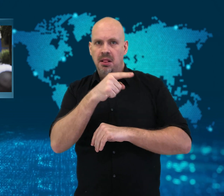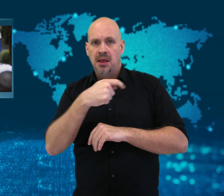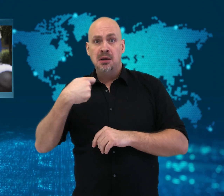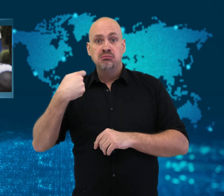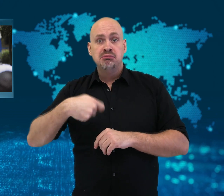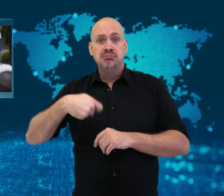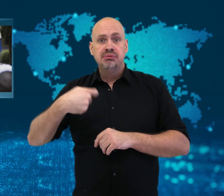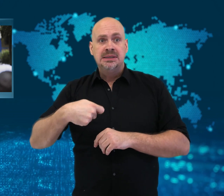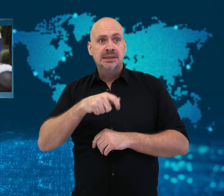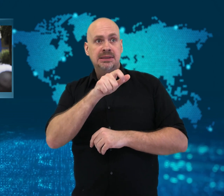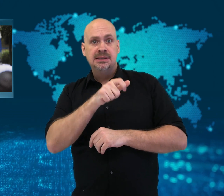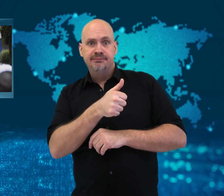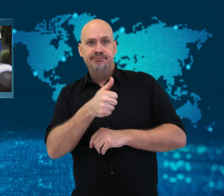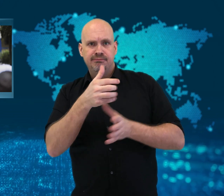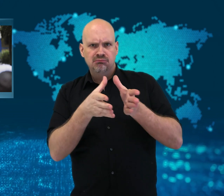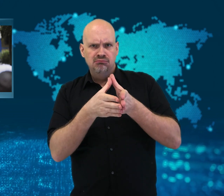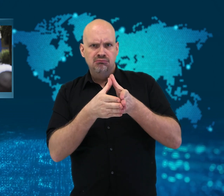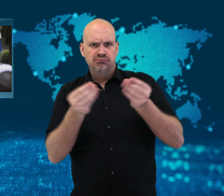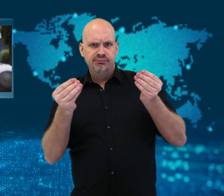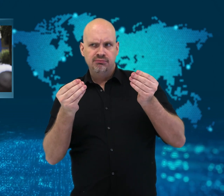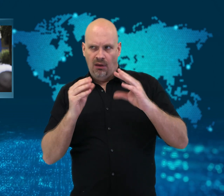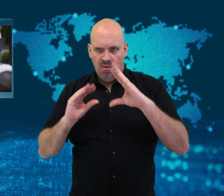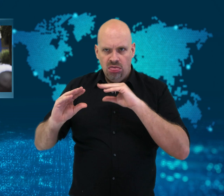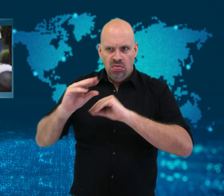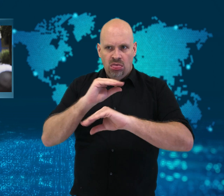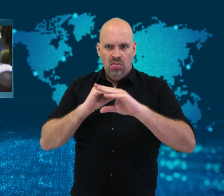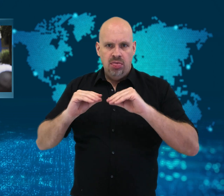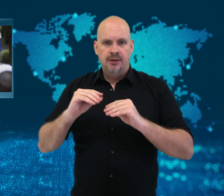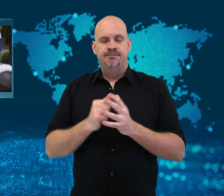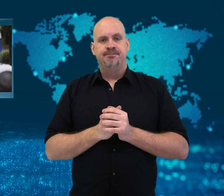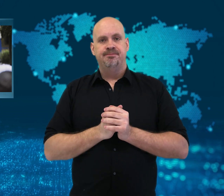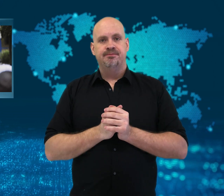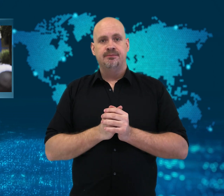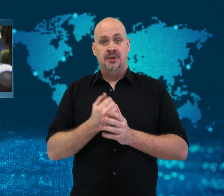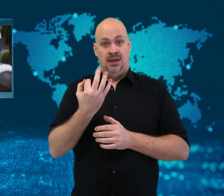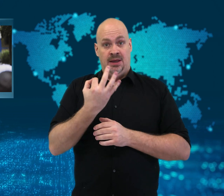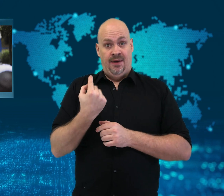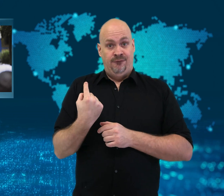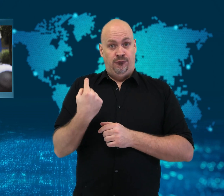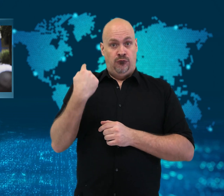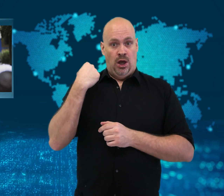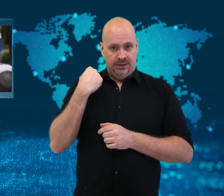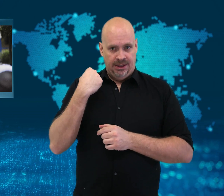rumors about the missing President. Last Friday,